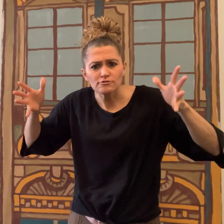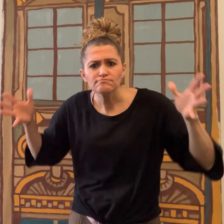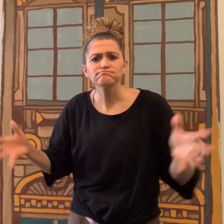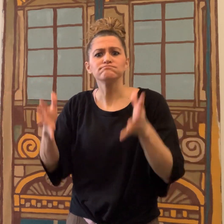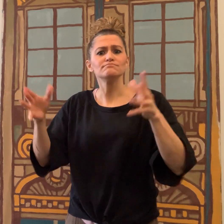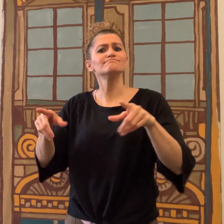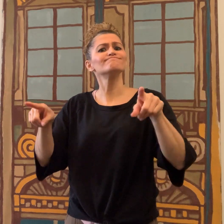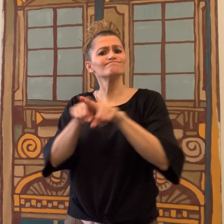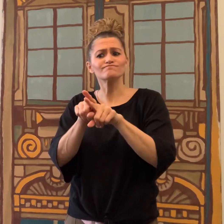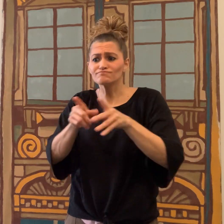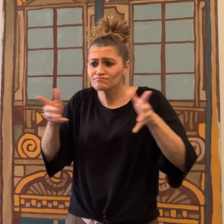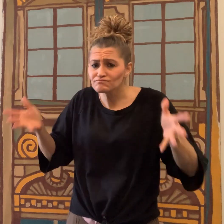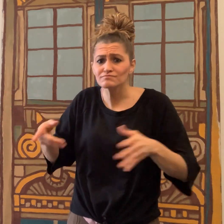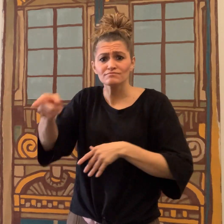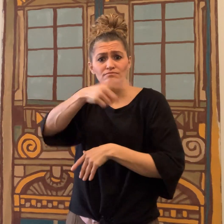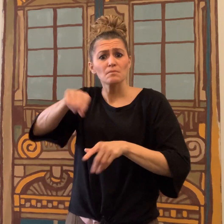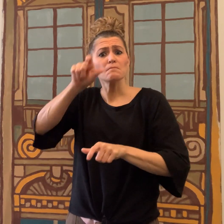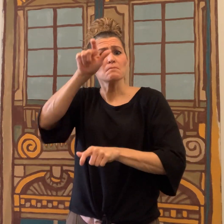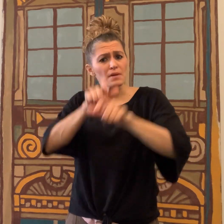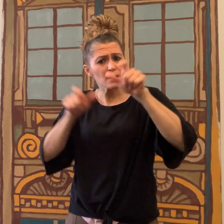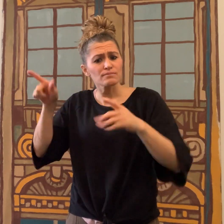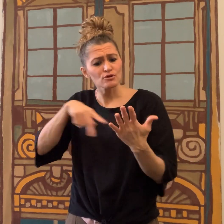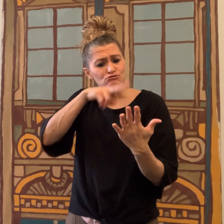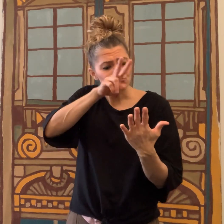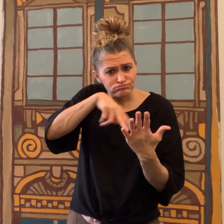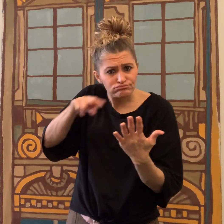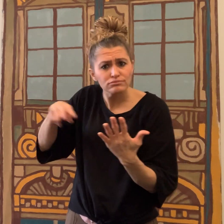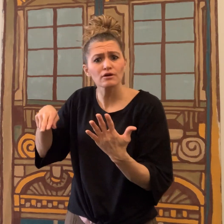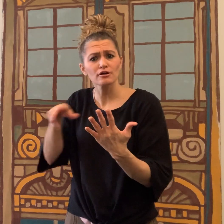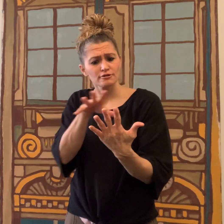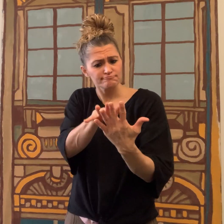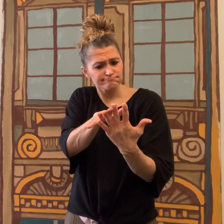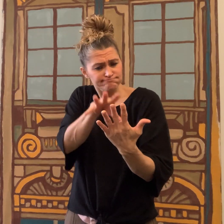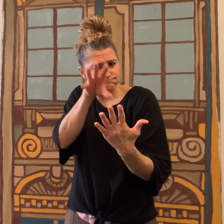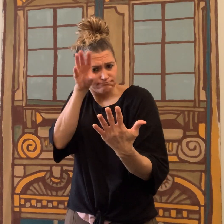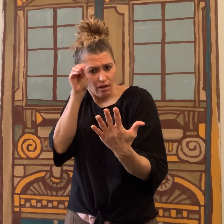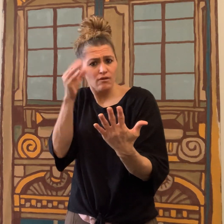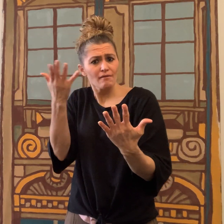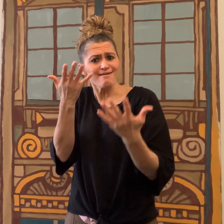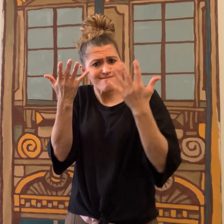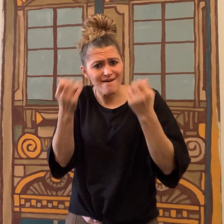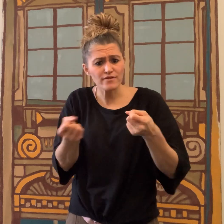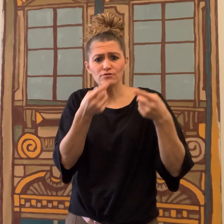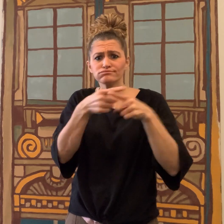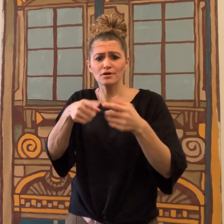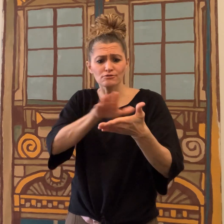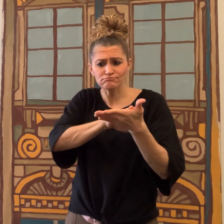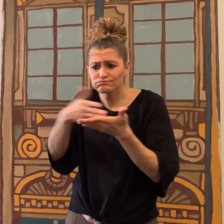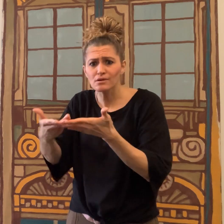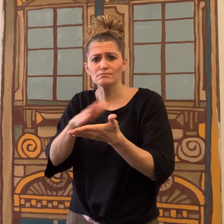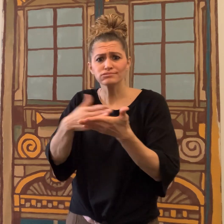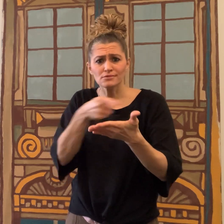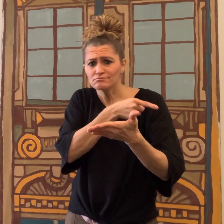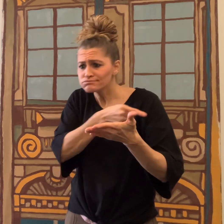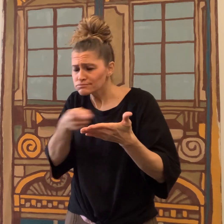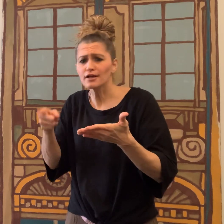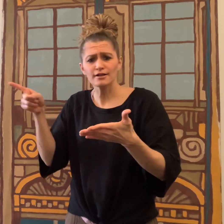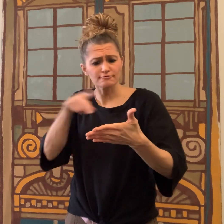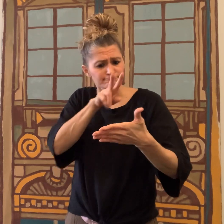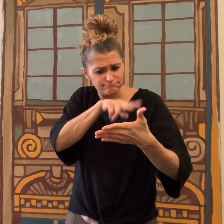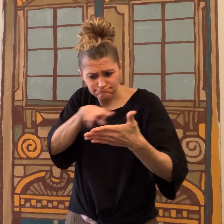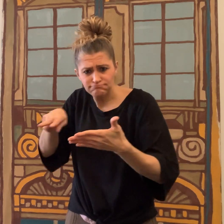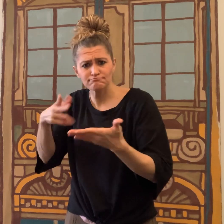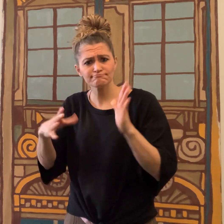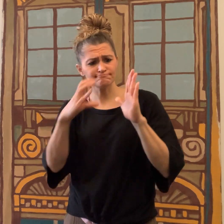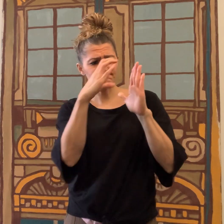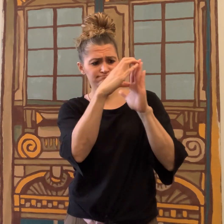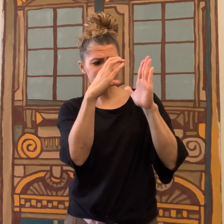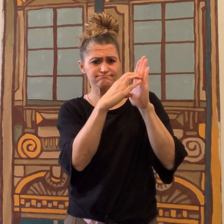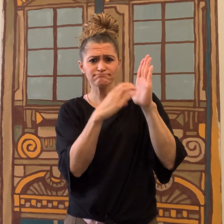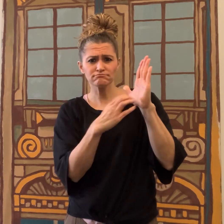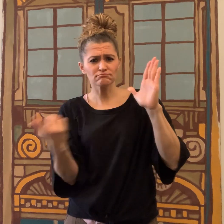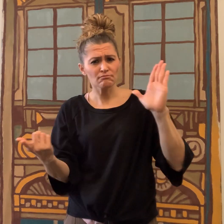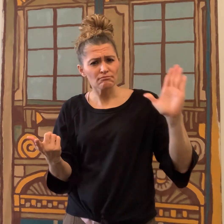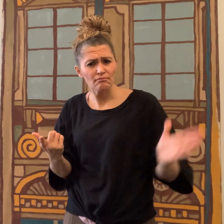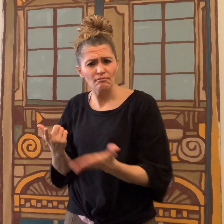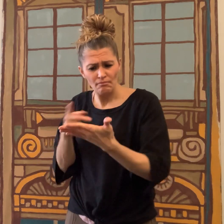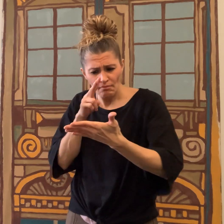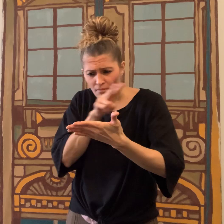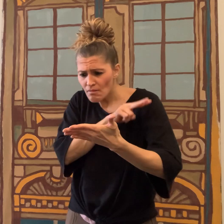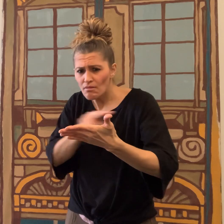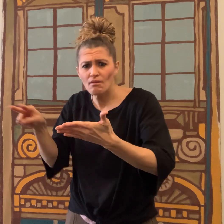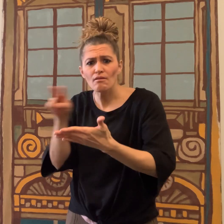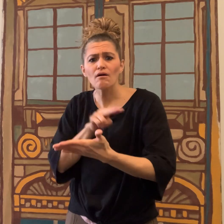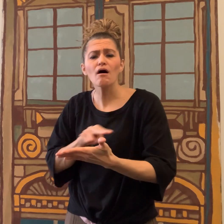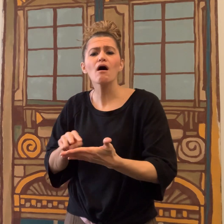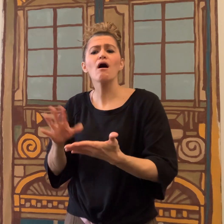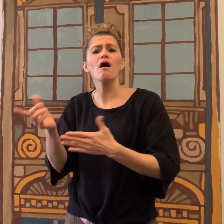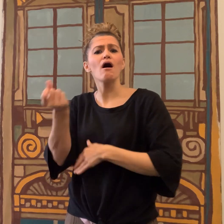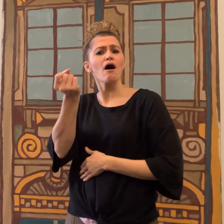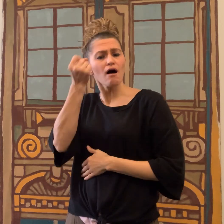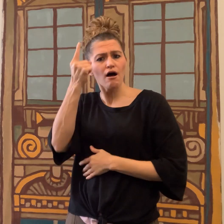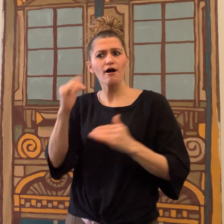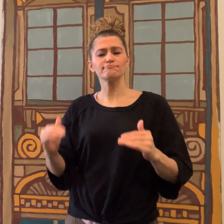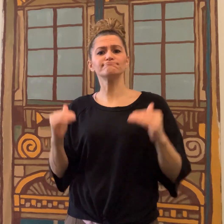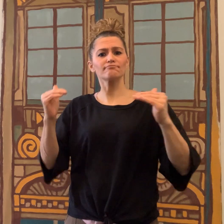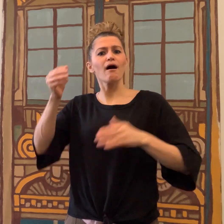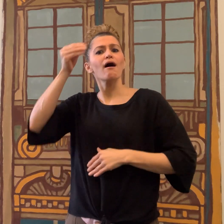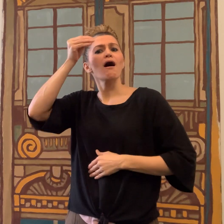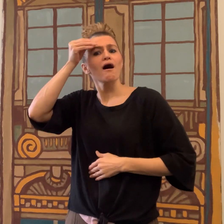the public to read and use those translated chapters to get a better